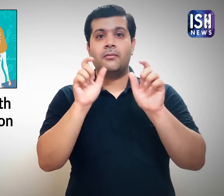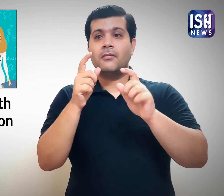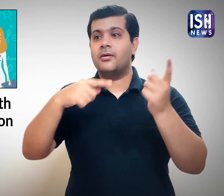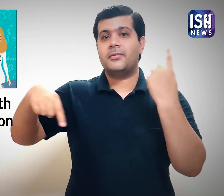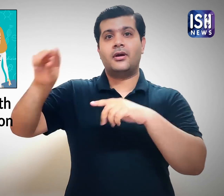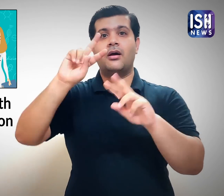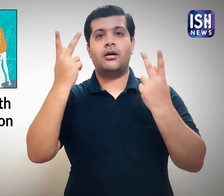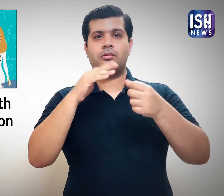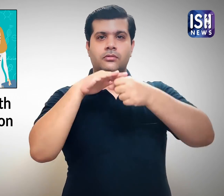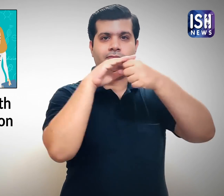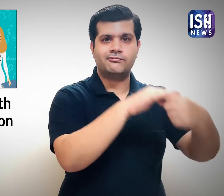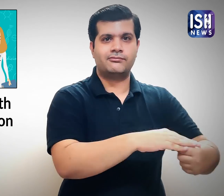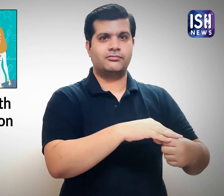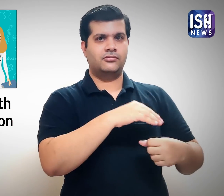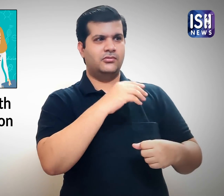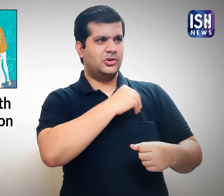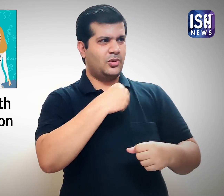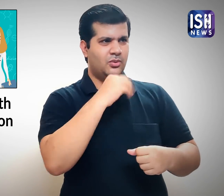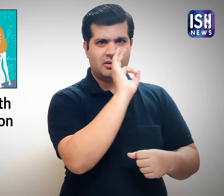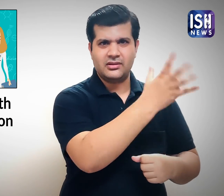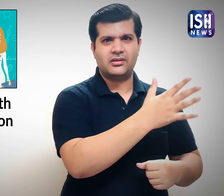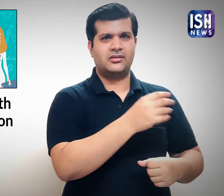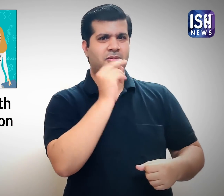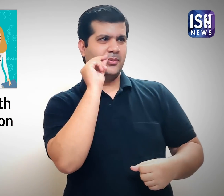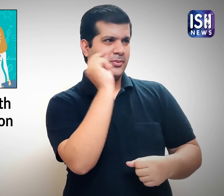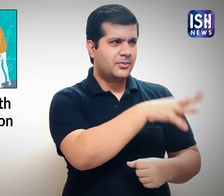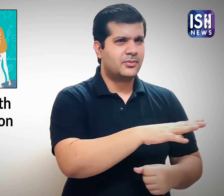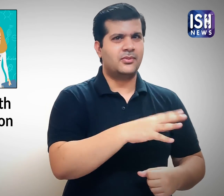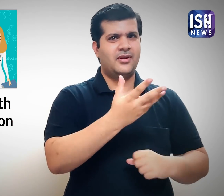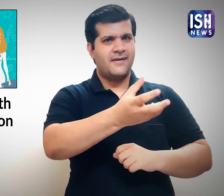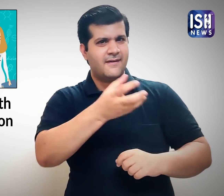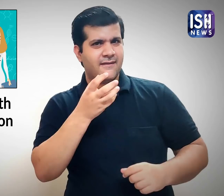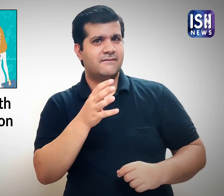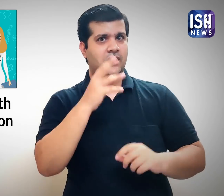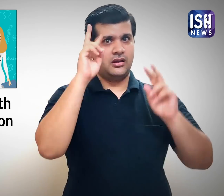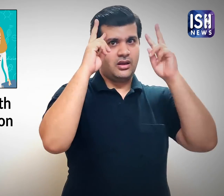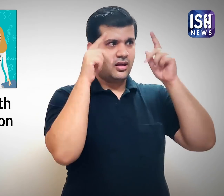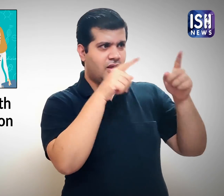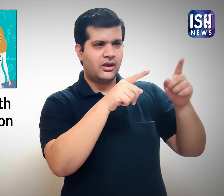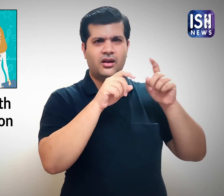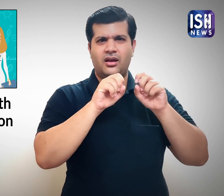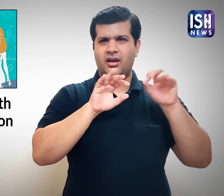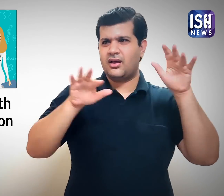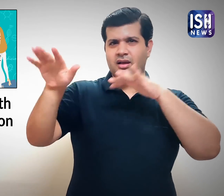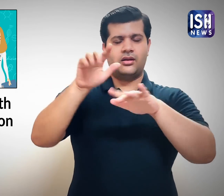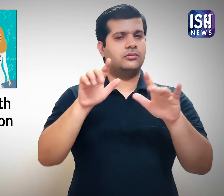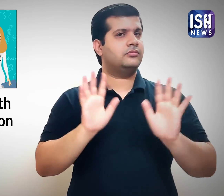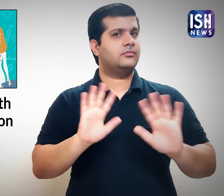However people are discriminating and assaulting doctors.